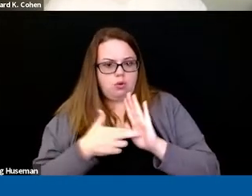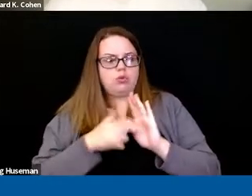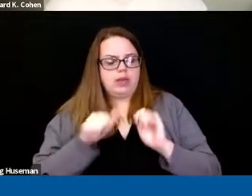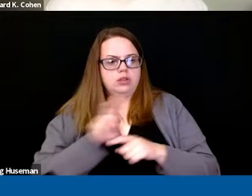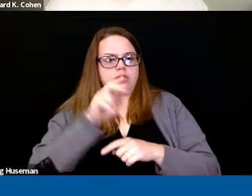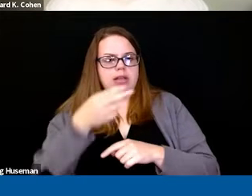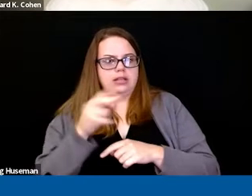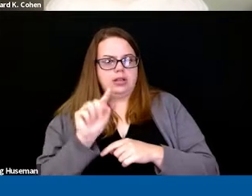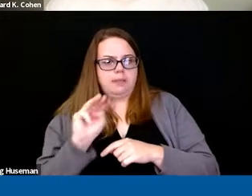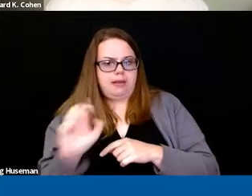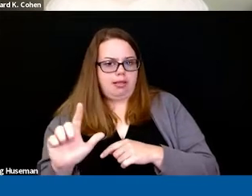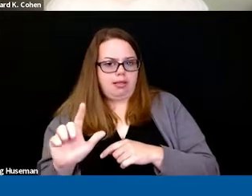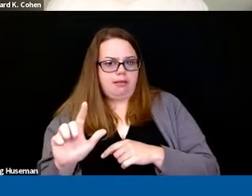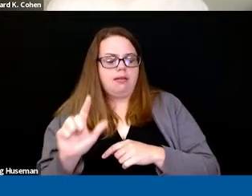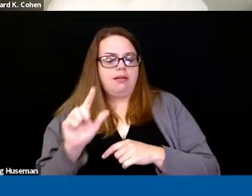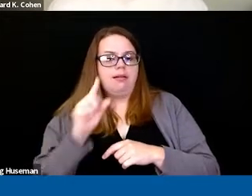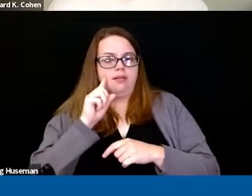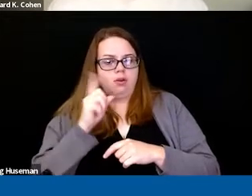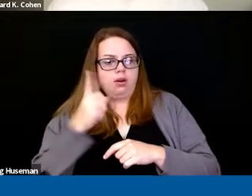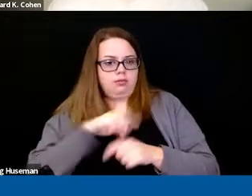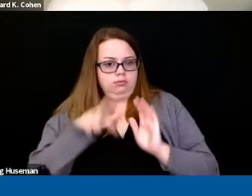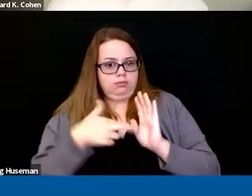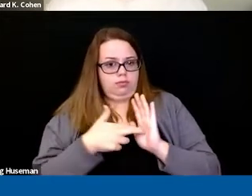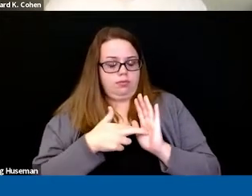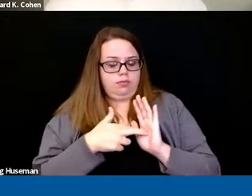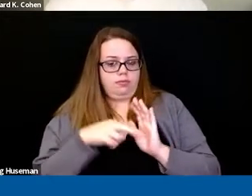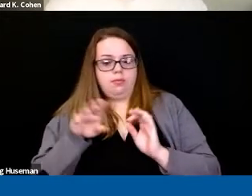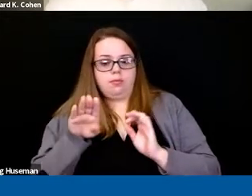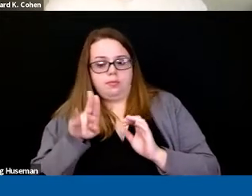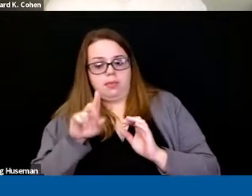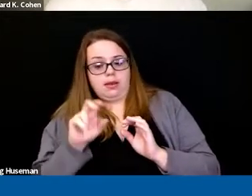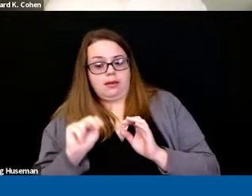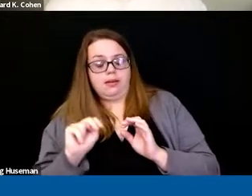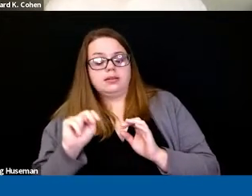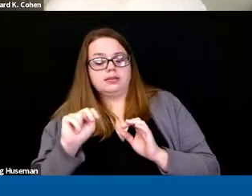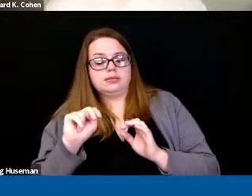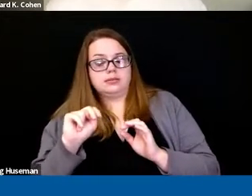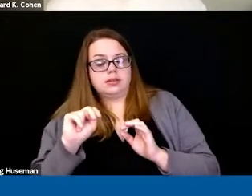For the ARIA role of button, the Base Concept is an HTML button. When you see this, I highly recommend